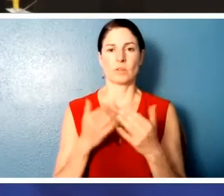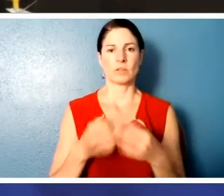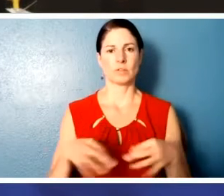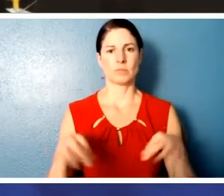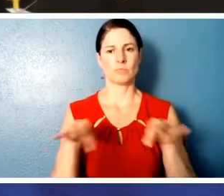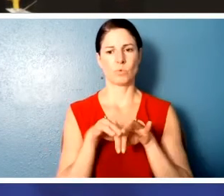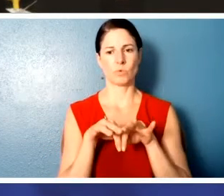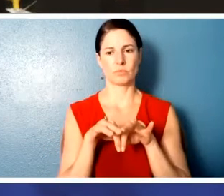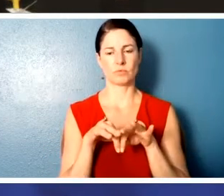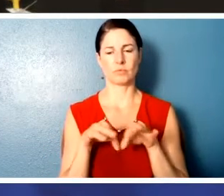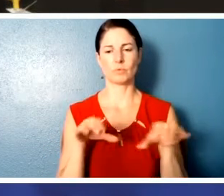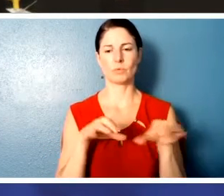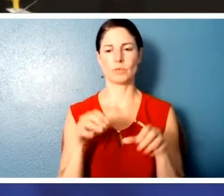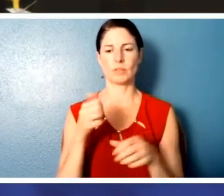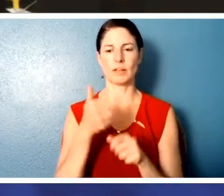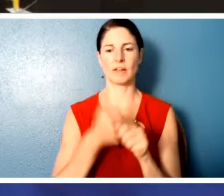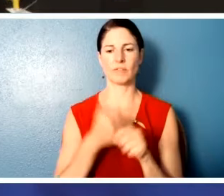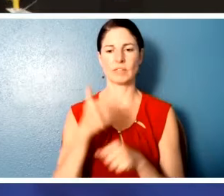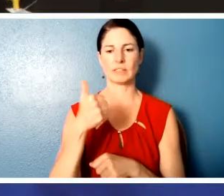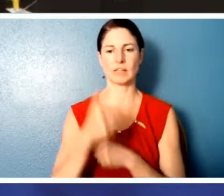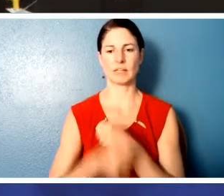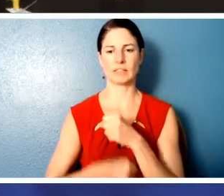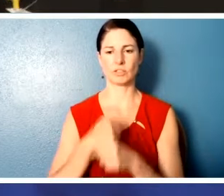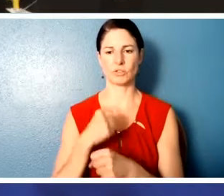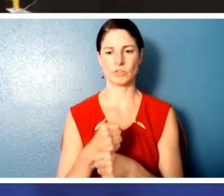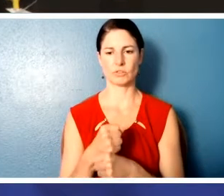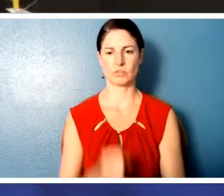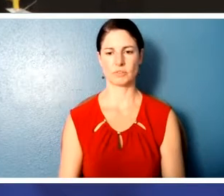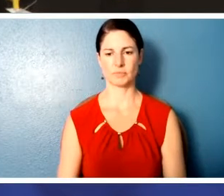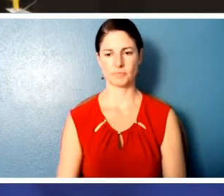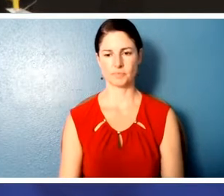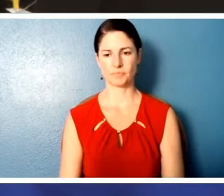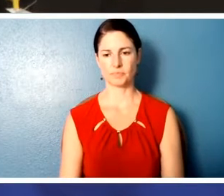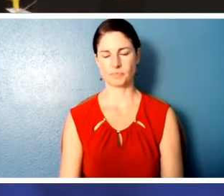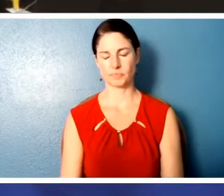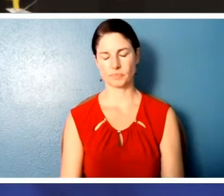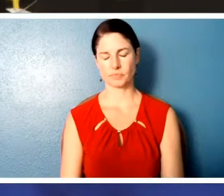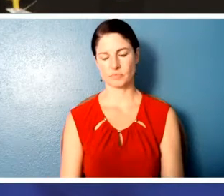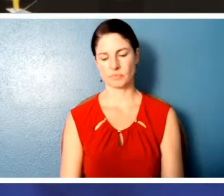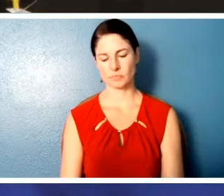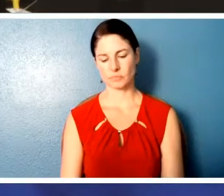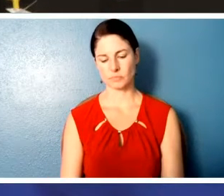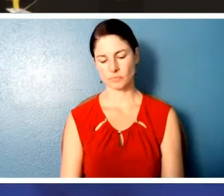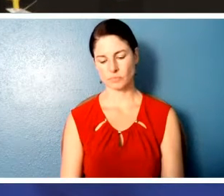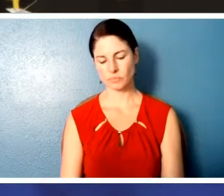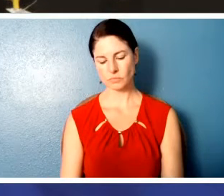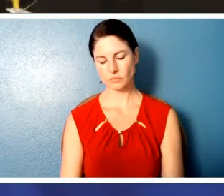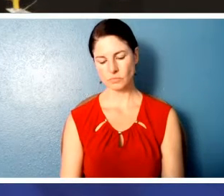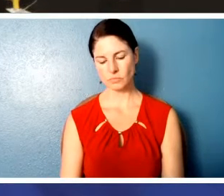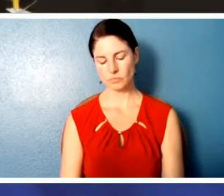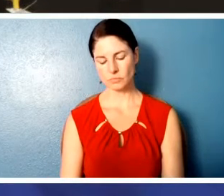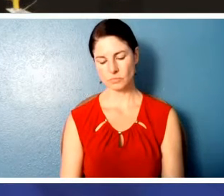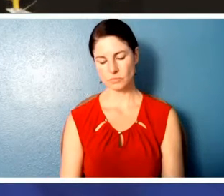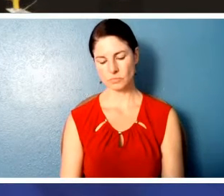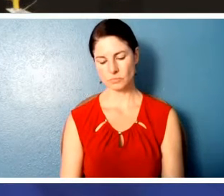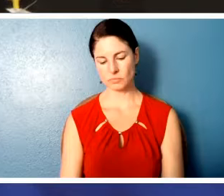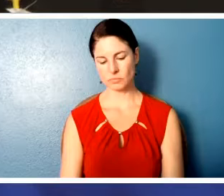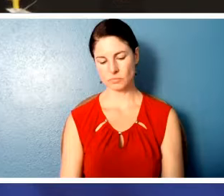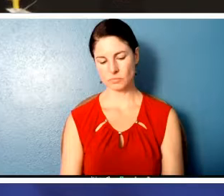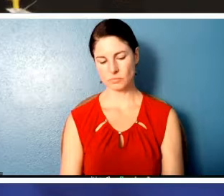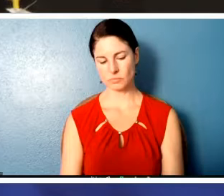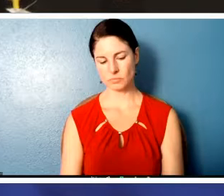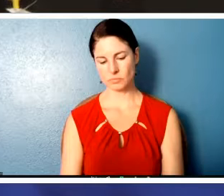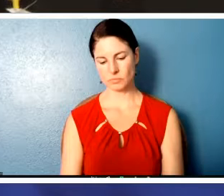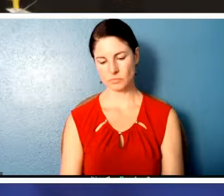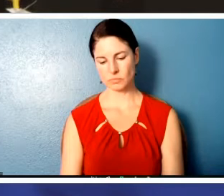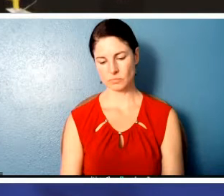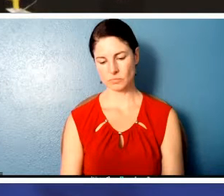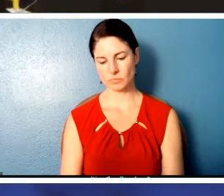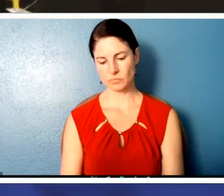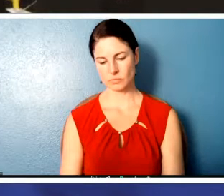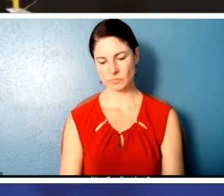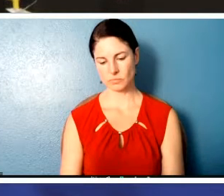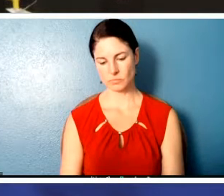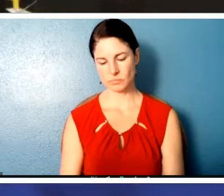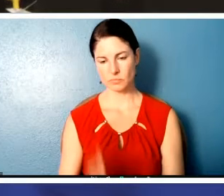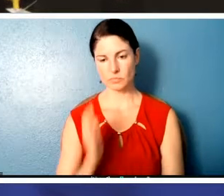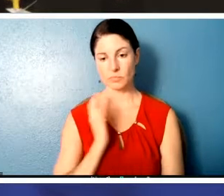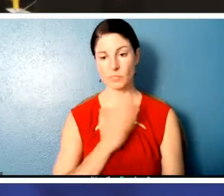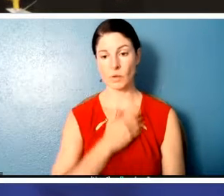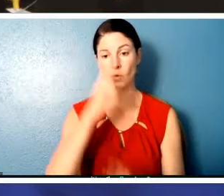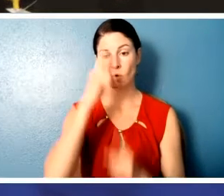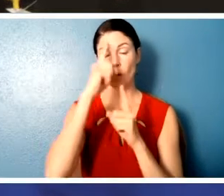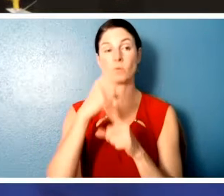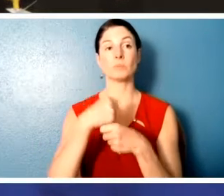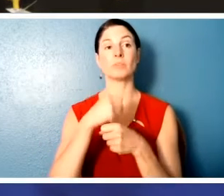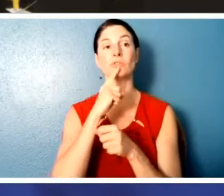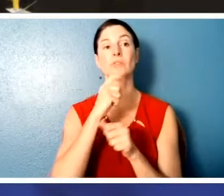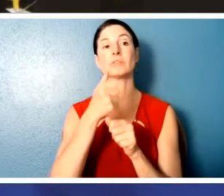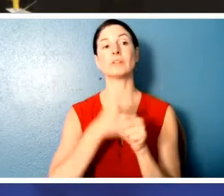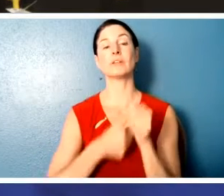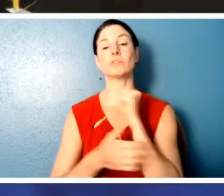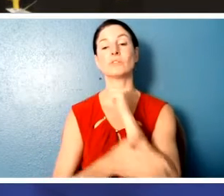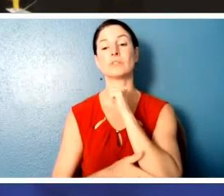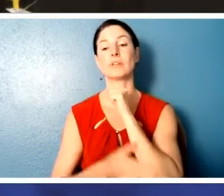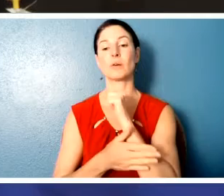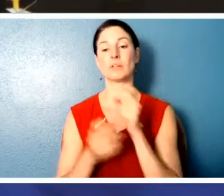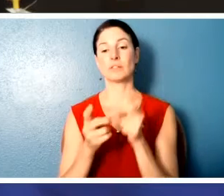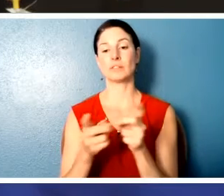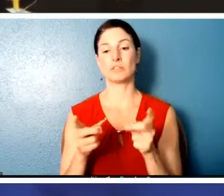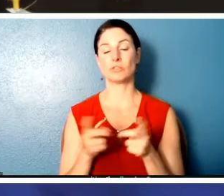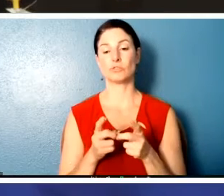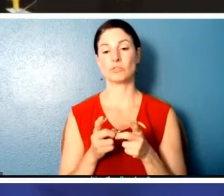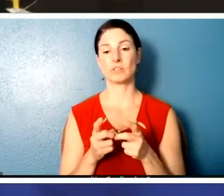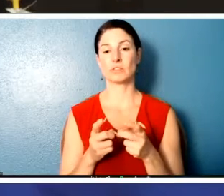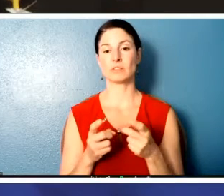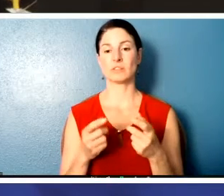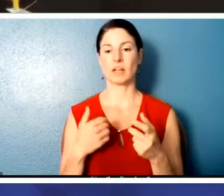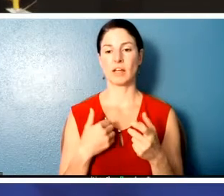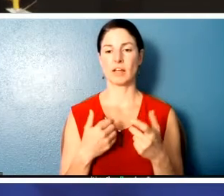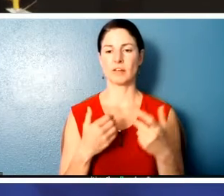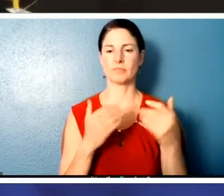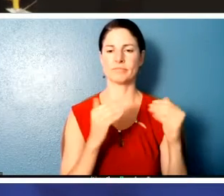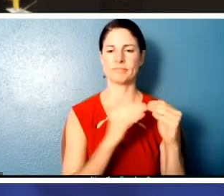SacGov: Every decade and it's our deliberate and thoughtful attempt to make sure that each of the five super visible districts in sacramento county have roughly the same amount of people so it's kind of a population.